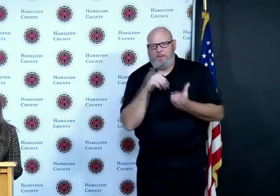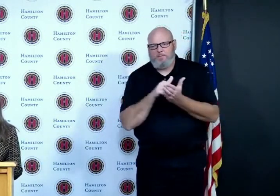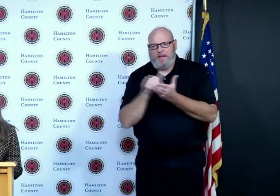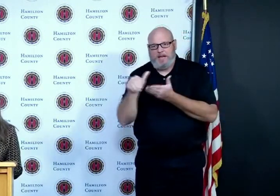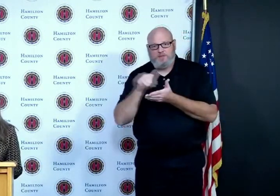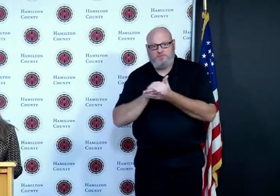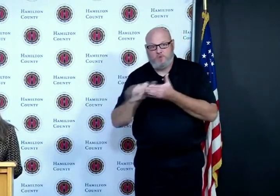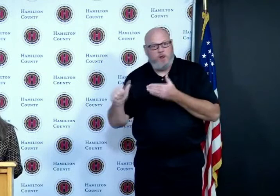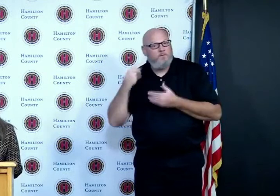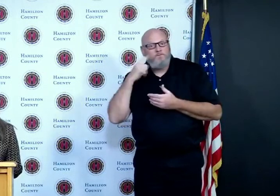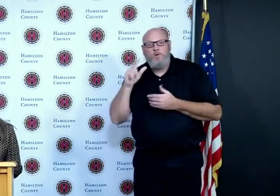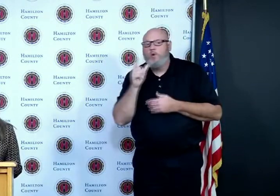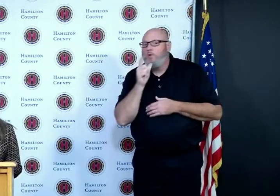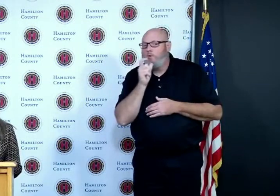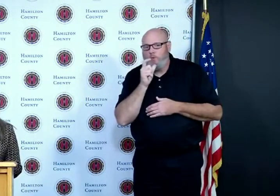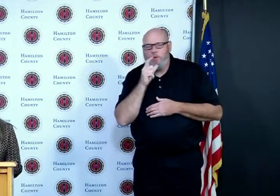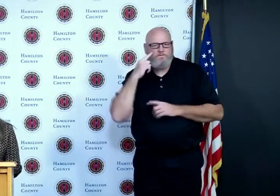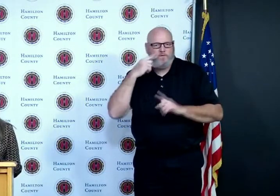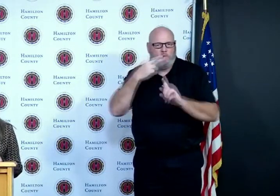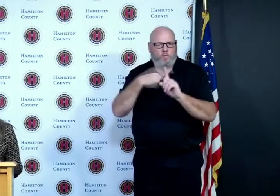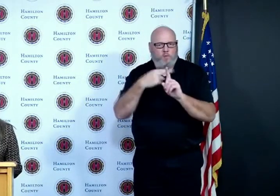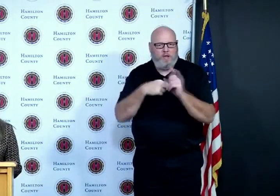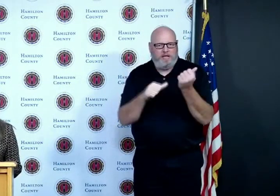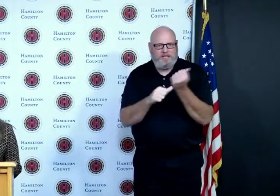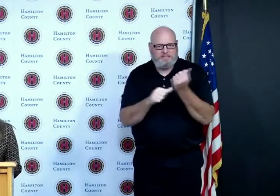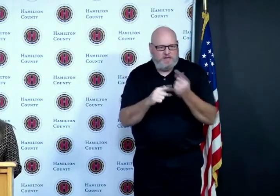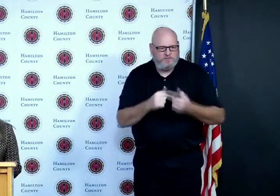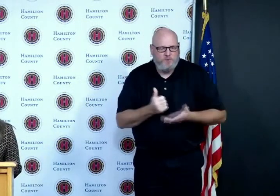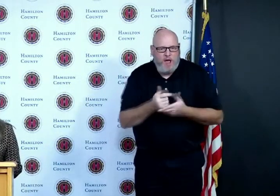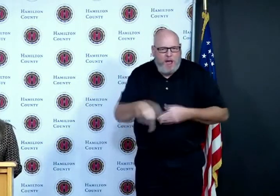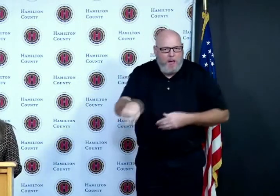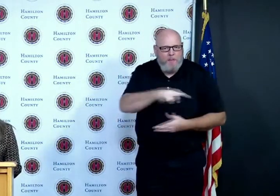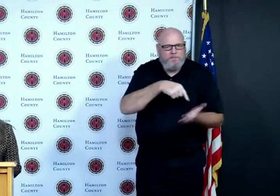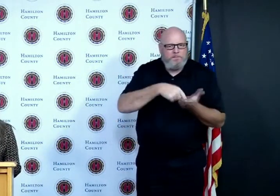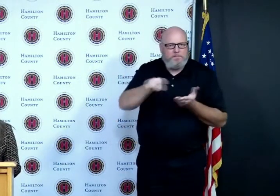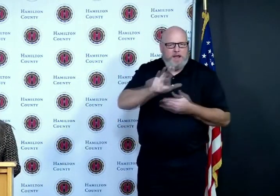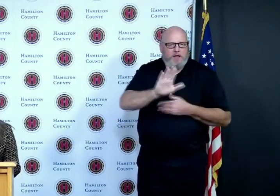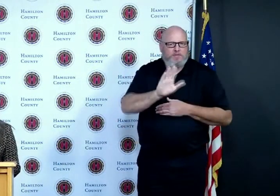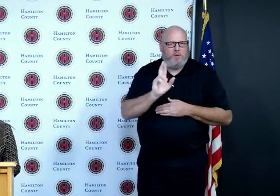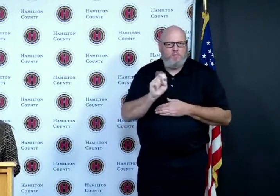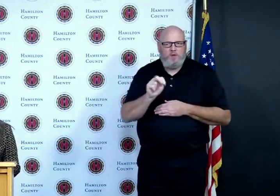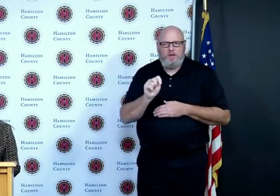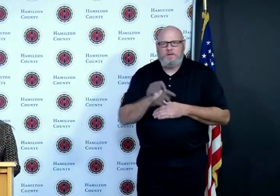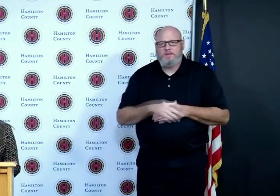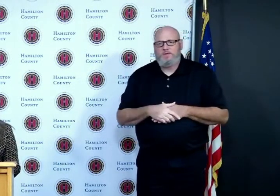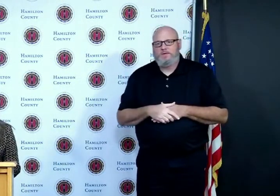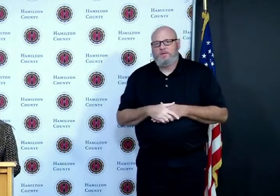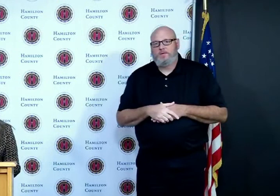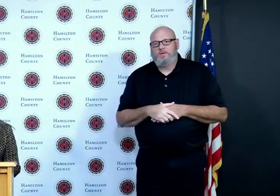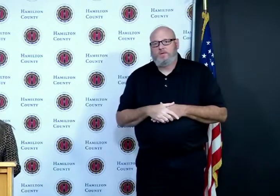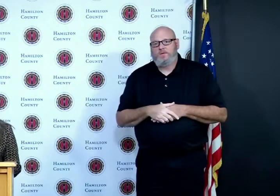to use JFS to distribute those dollars and so again Holly will detail that a little bit